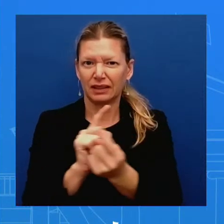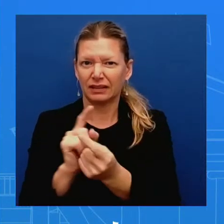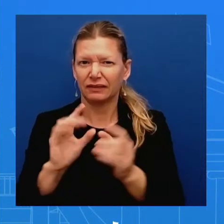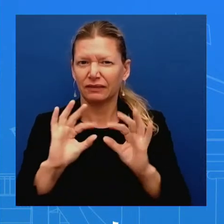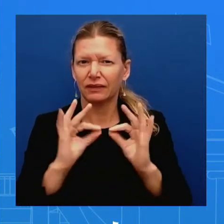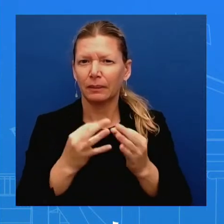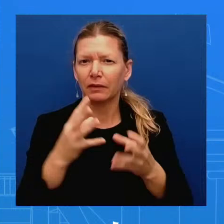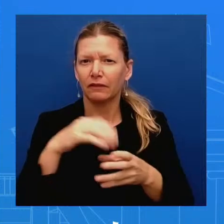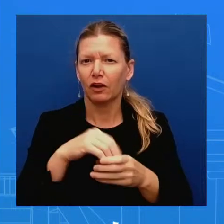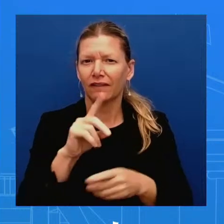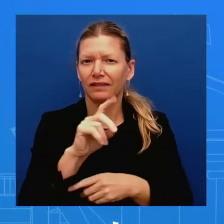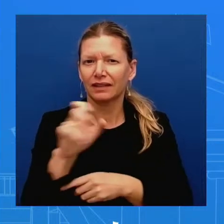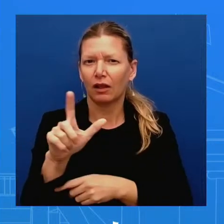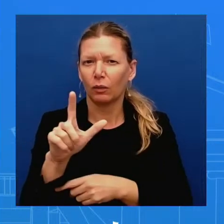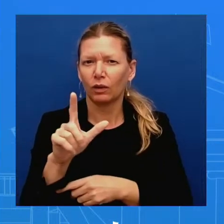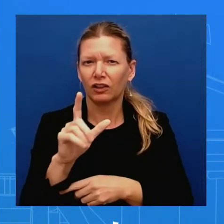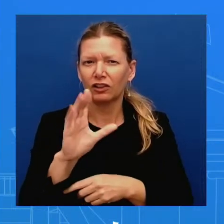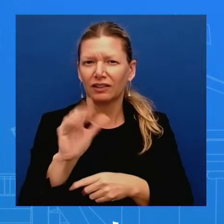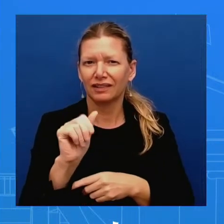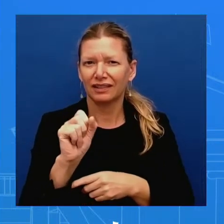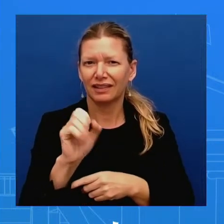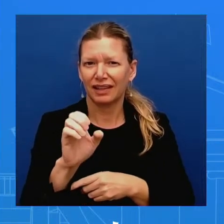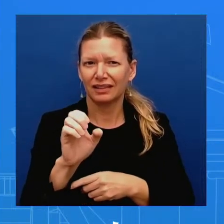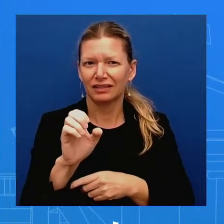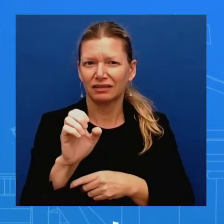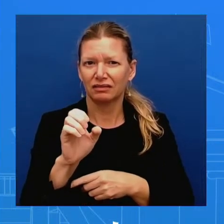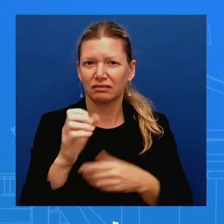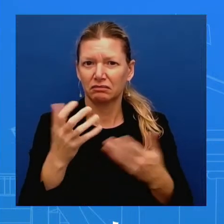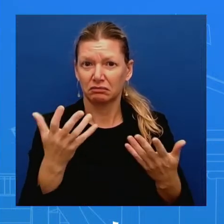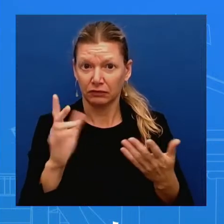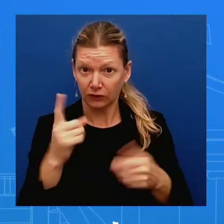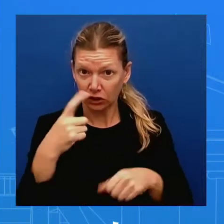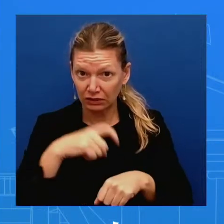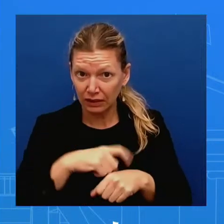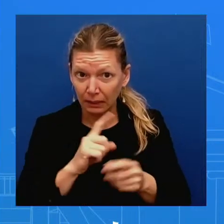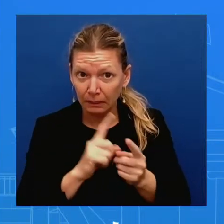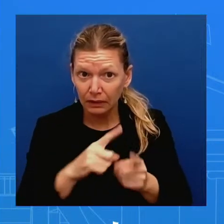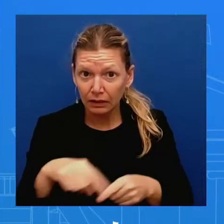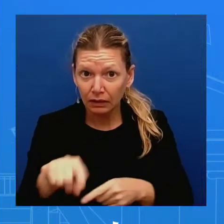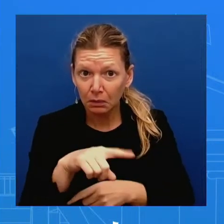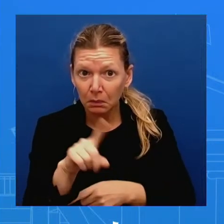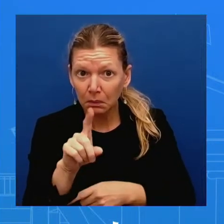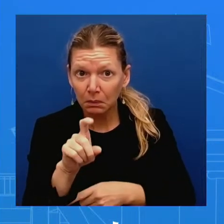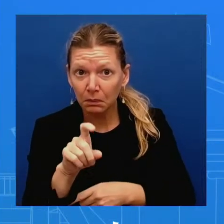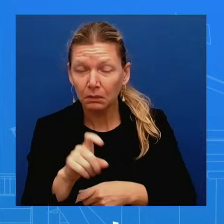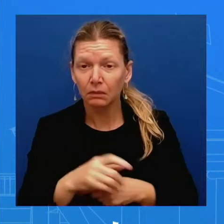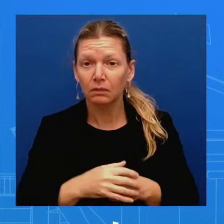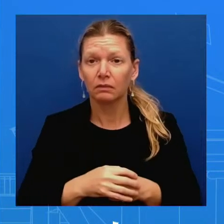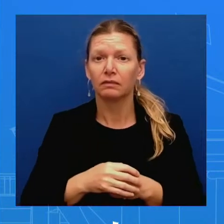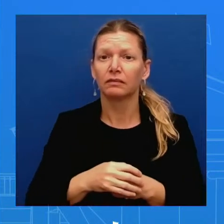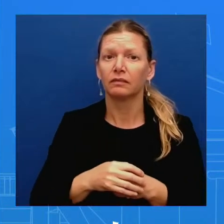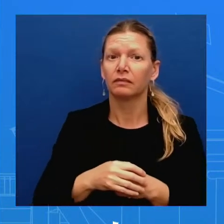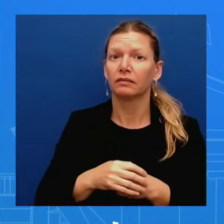Mr. Benjamin: You know, it was interesting -- and, obviously, this is my first time in the same space with each of them -- he spent a significant amount of time